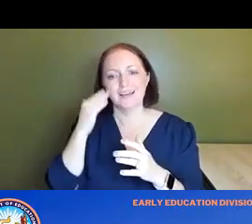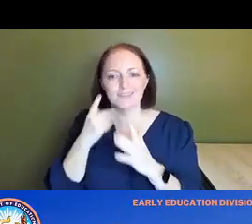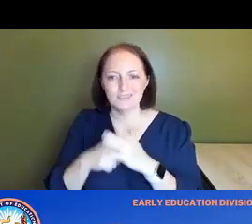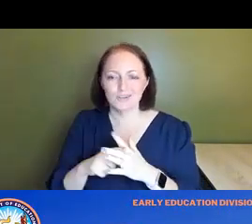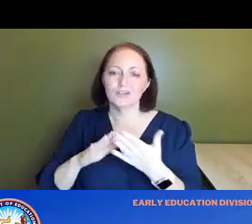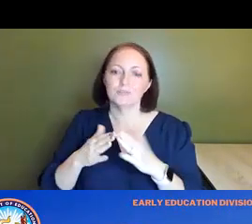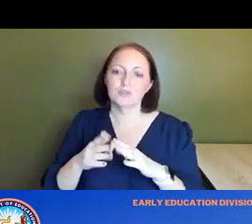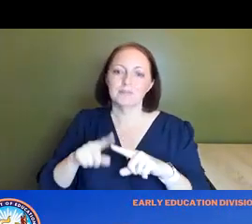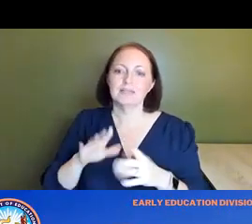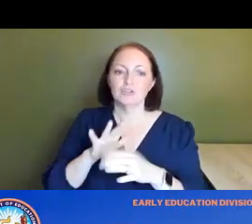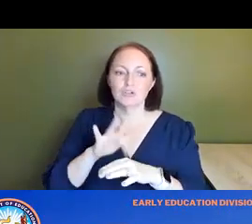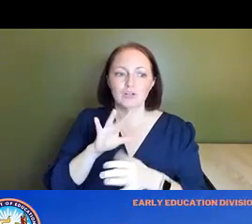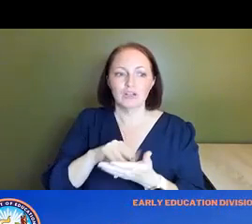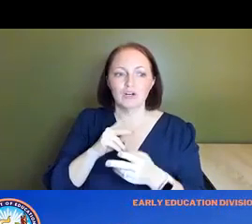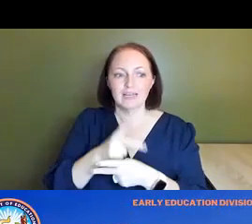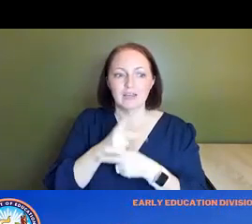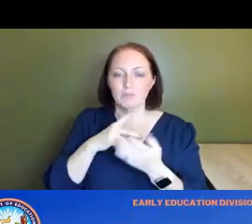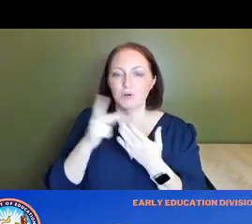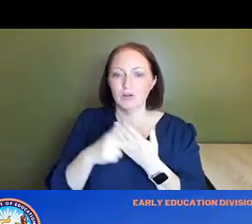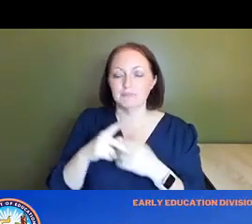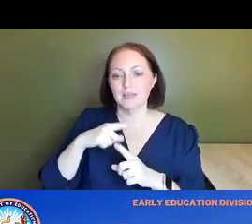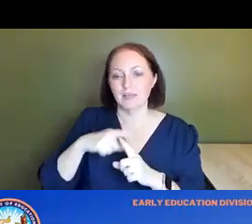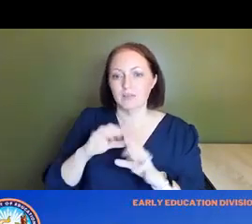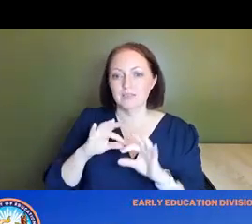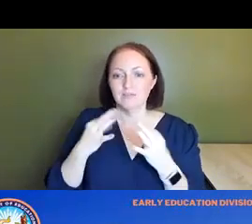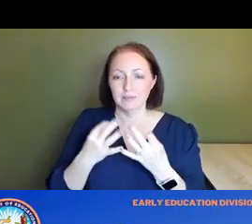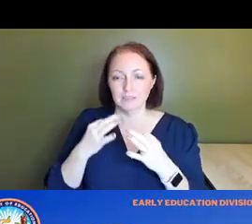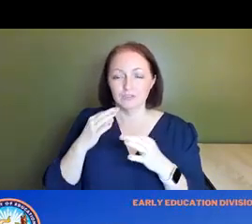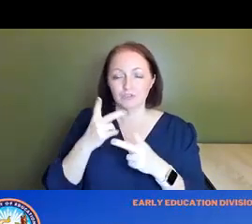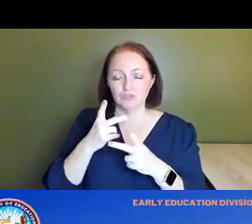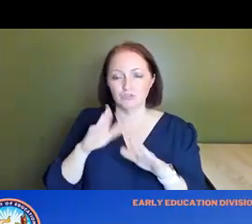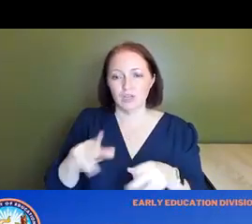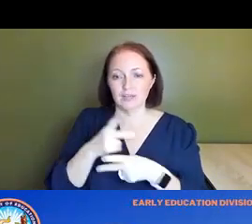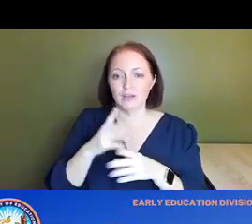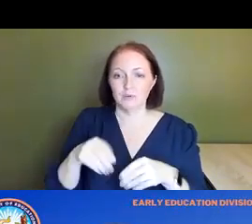early learning and care programs as well as family child care providers and family friend